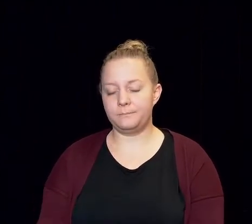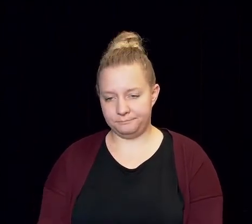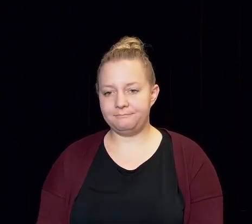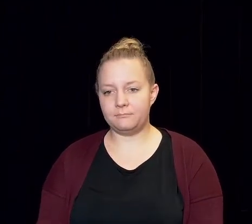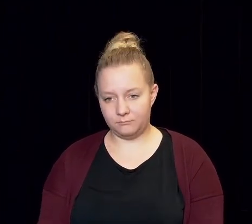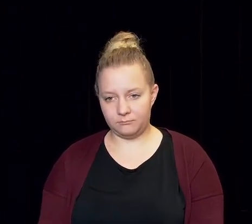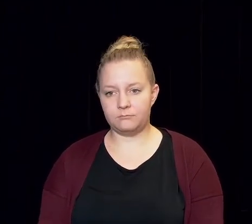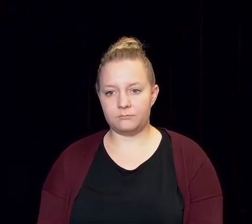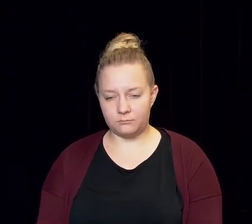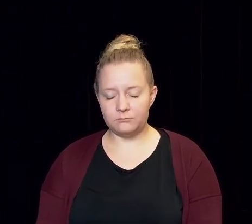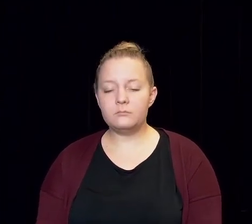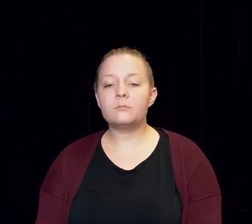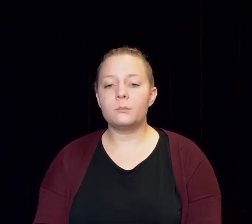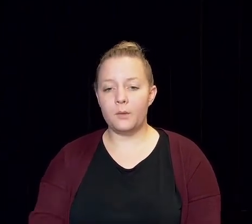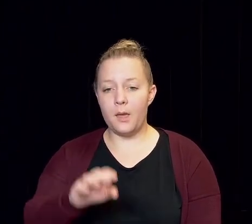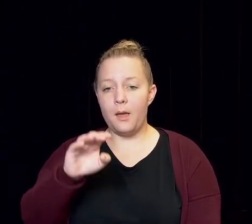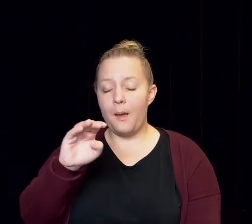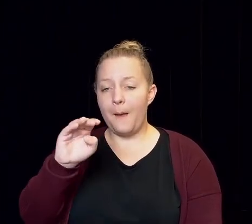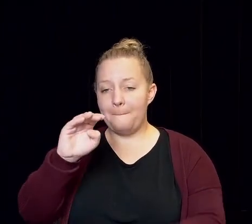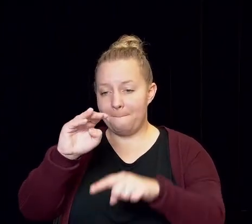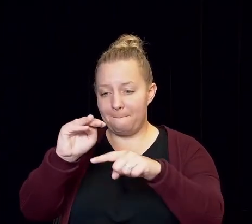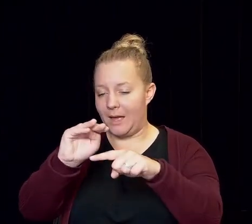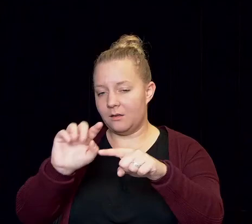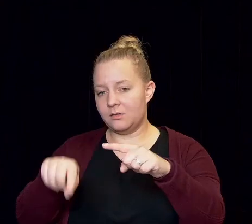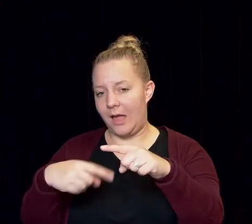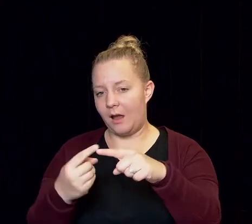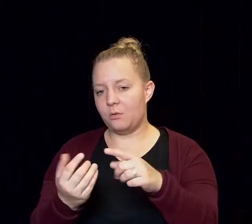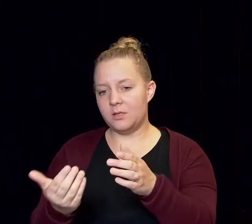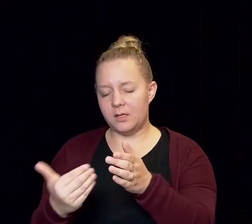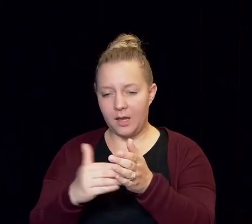All right, it was miles over hours again and this time it did match the order of the numbers in the